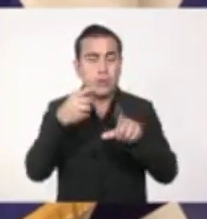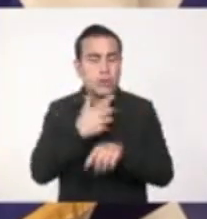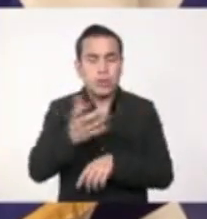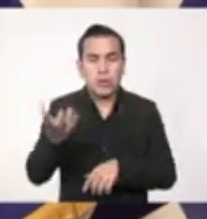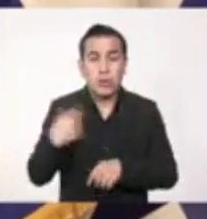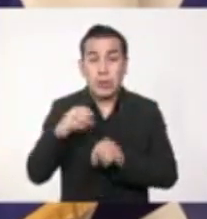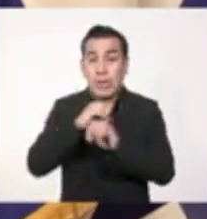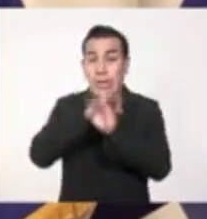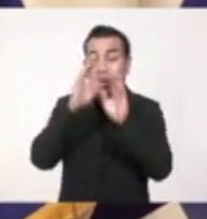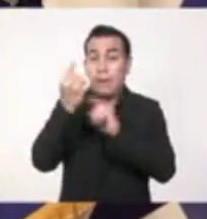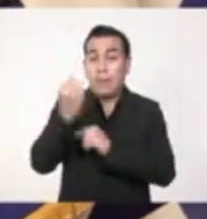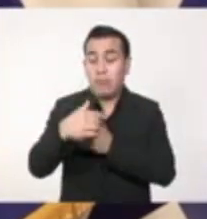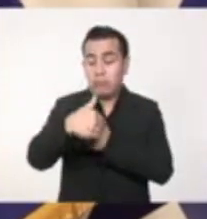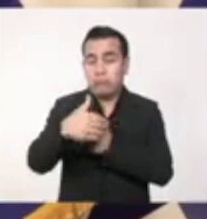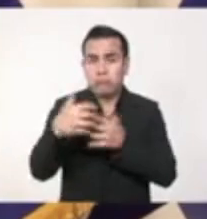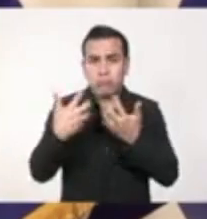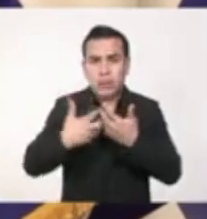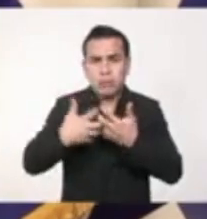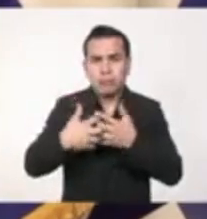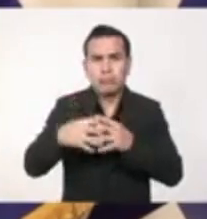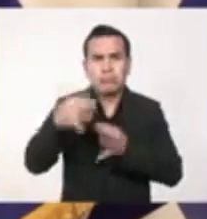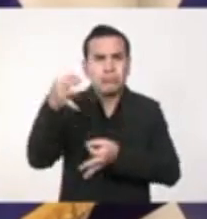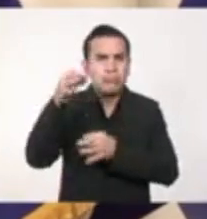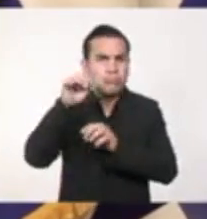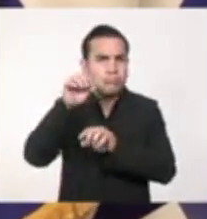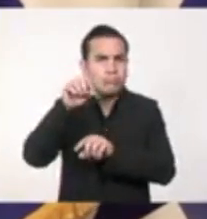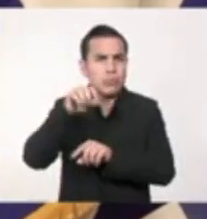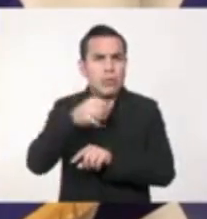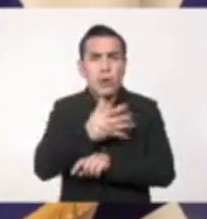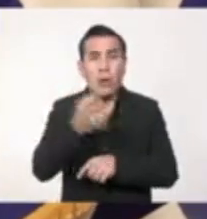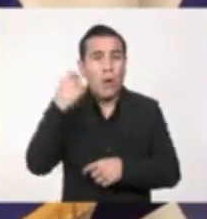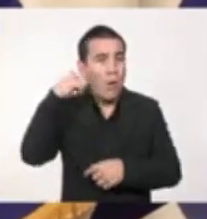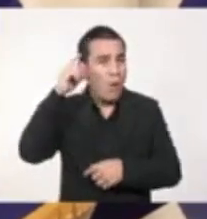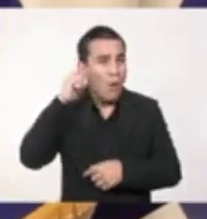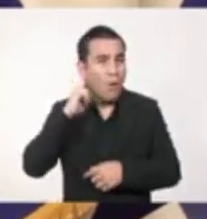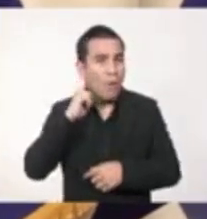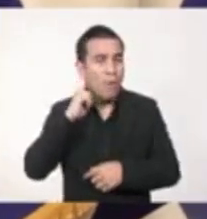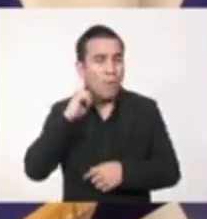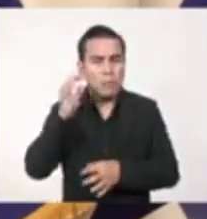urban, rural, women, men, groups, etc., for